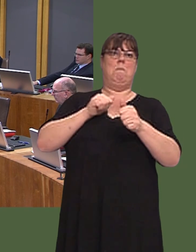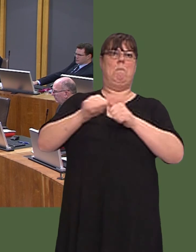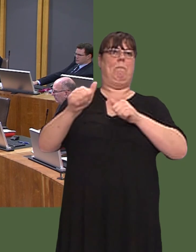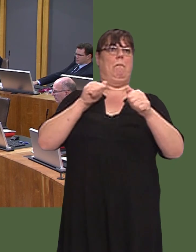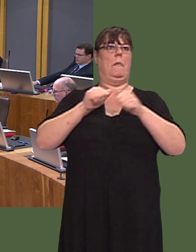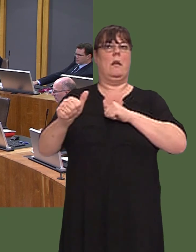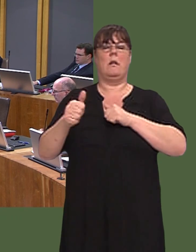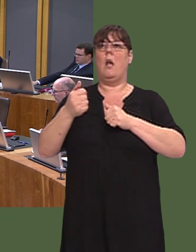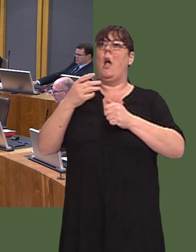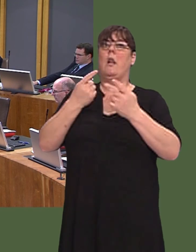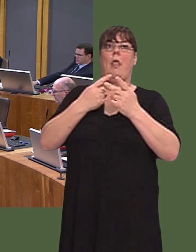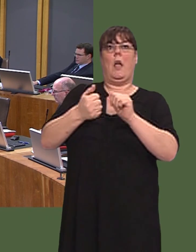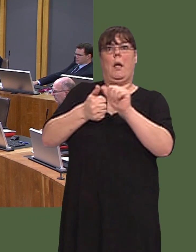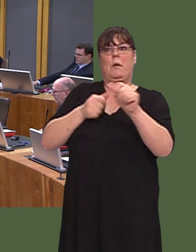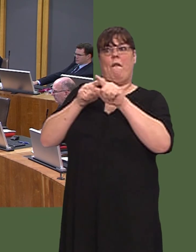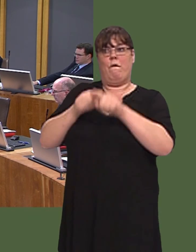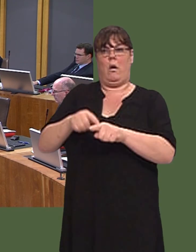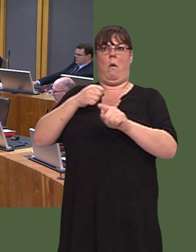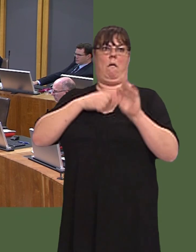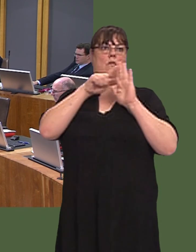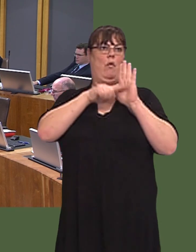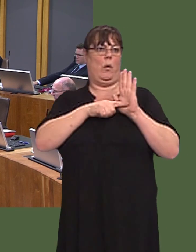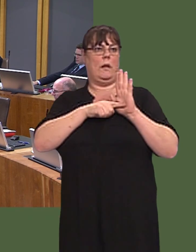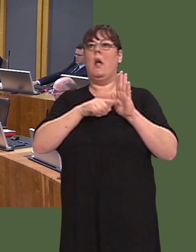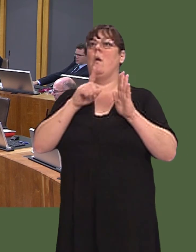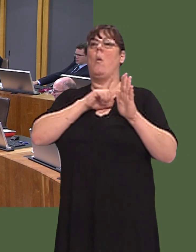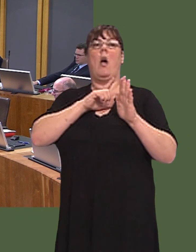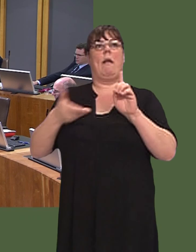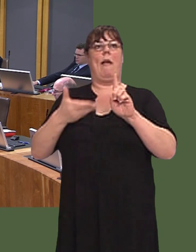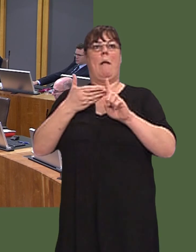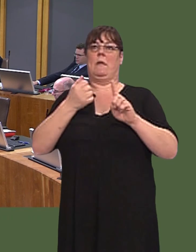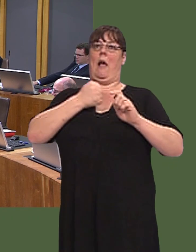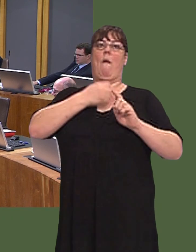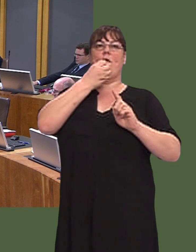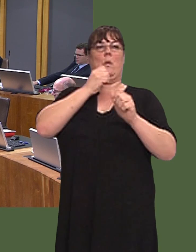have certainly been following, and practices that mean that our food is amongst the safest in the world.